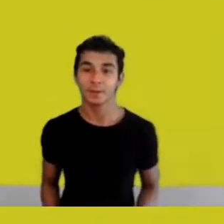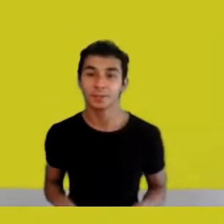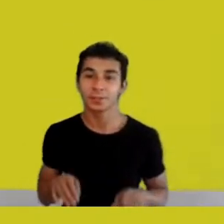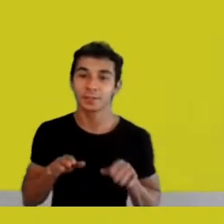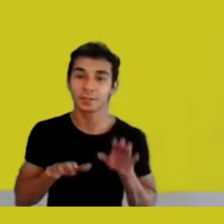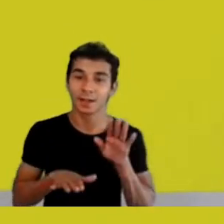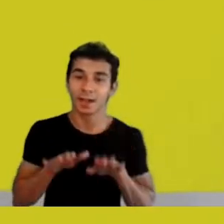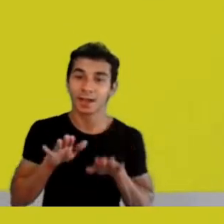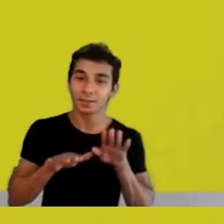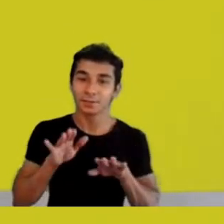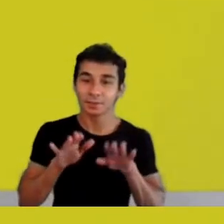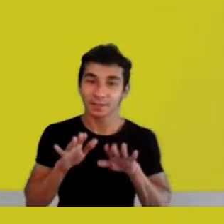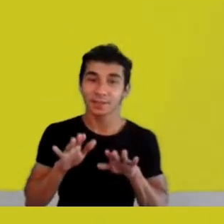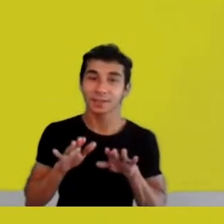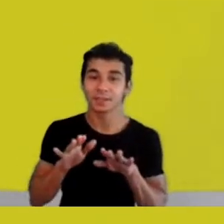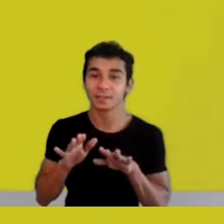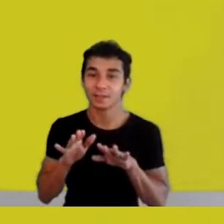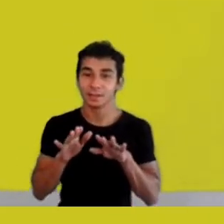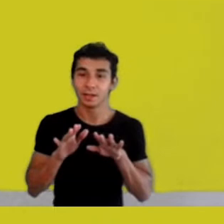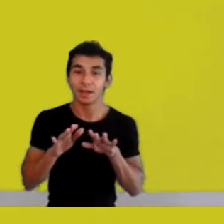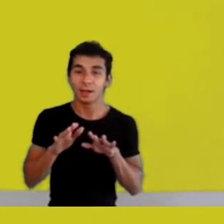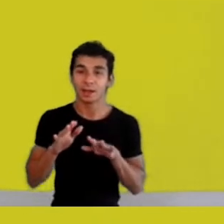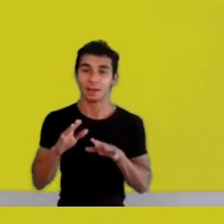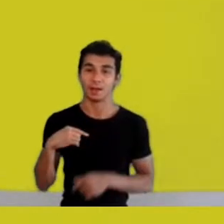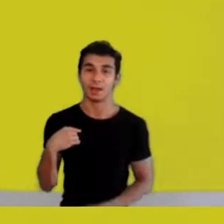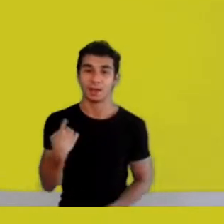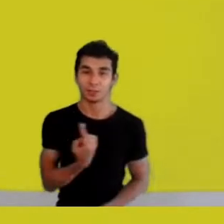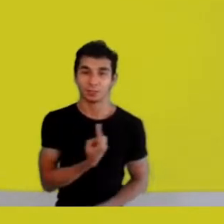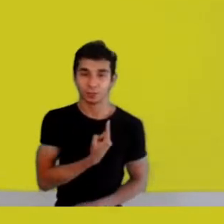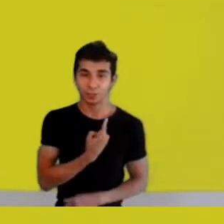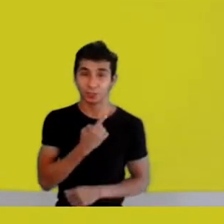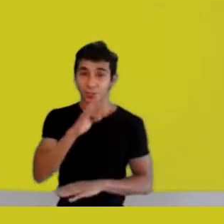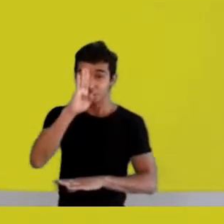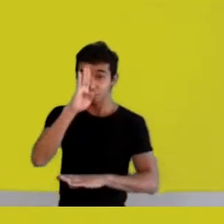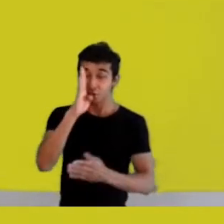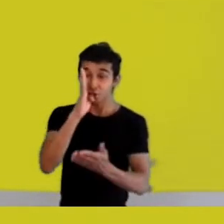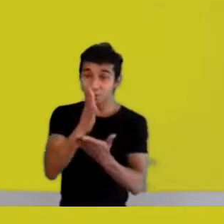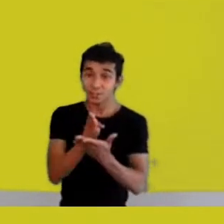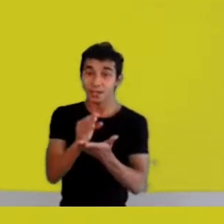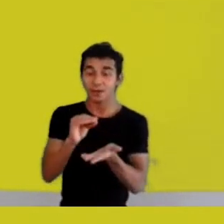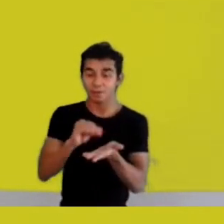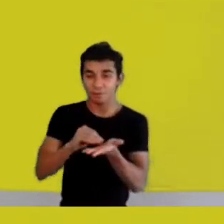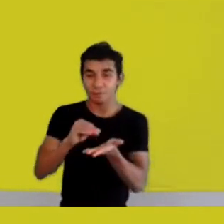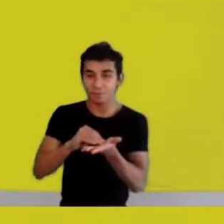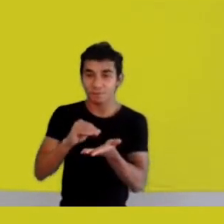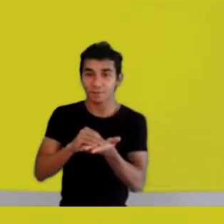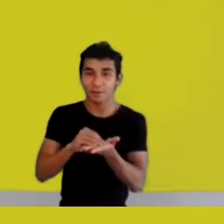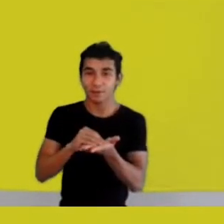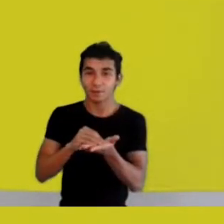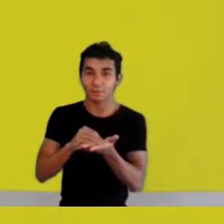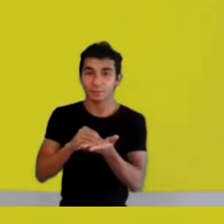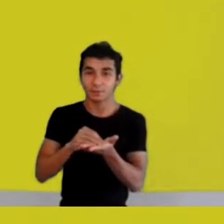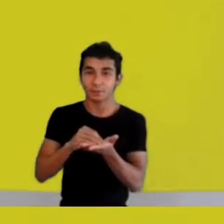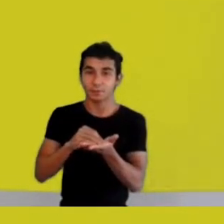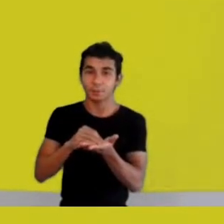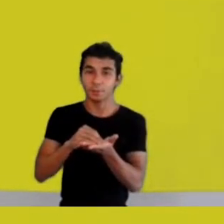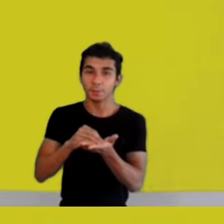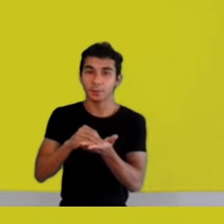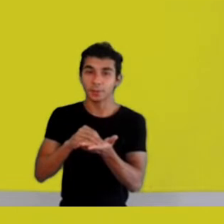with space and time as these categories through which